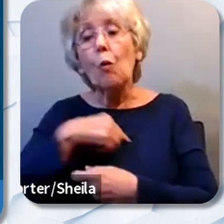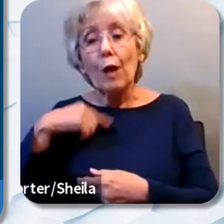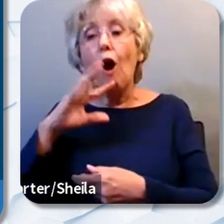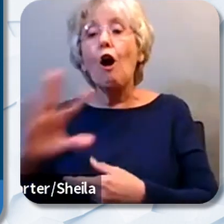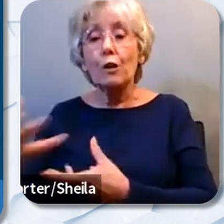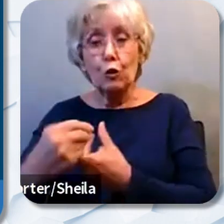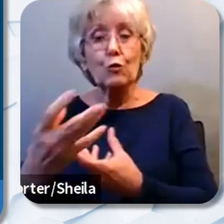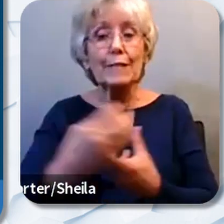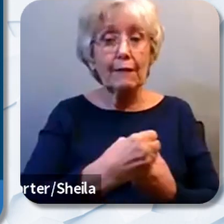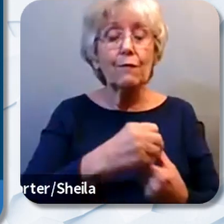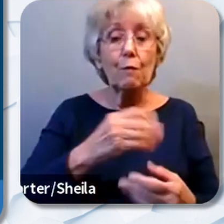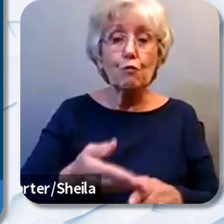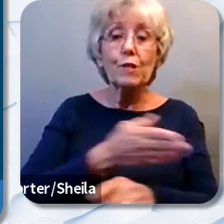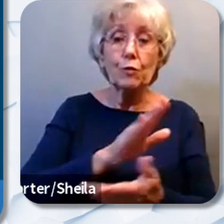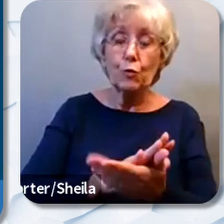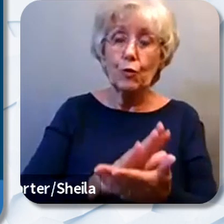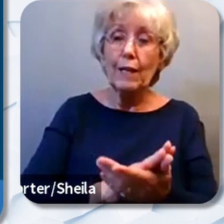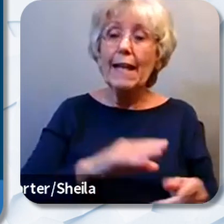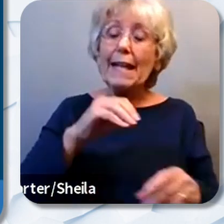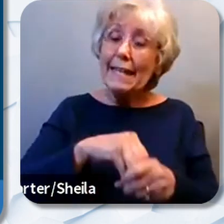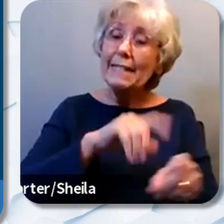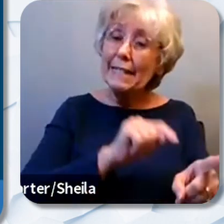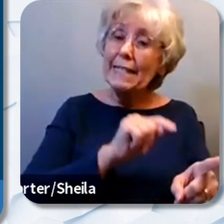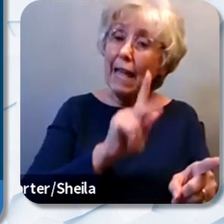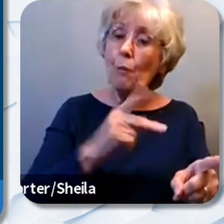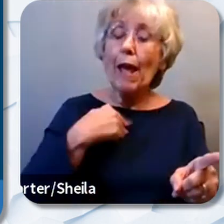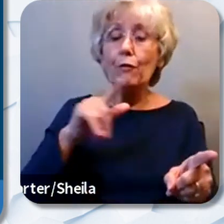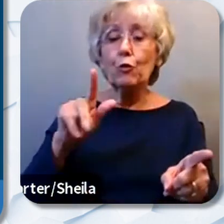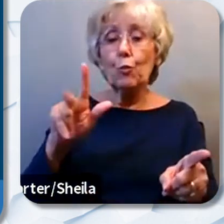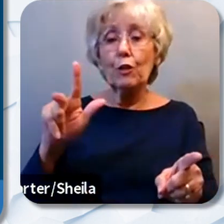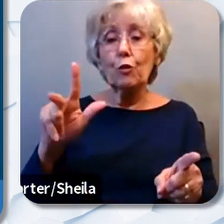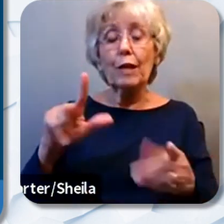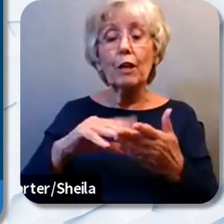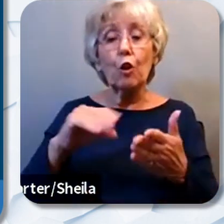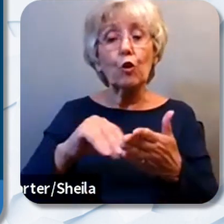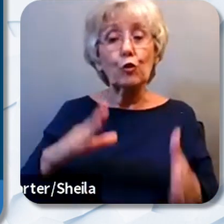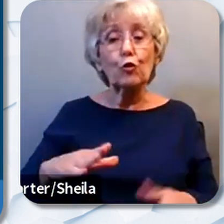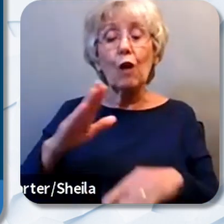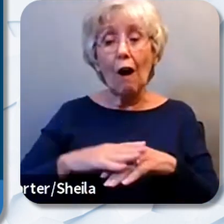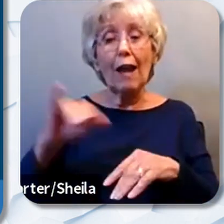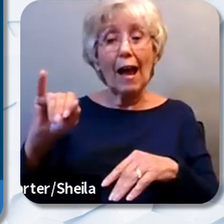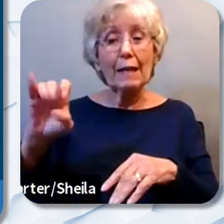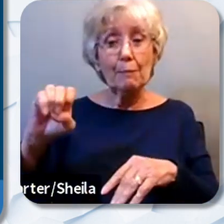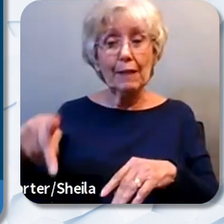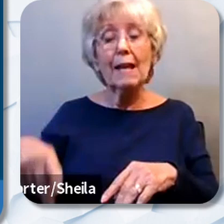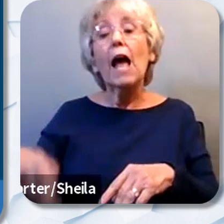and anti K we currently have 23 learners on ips and two of those are in tk learning environments